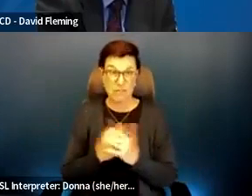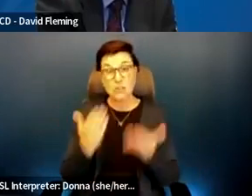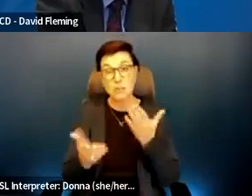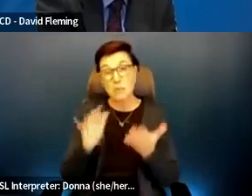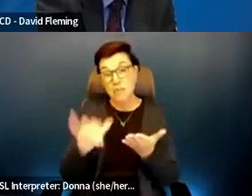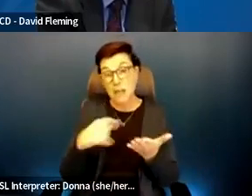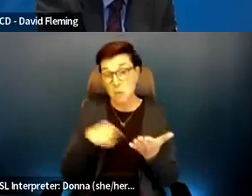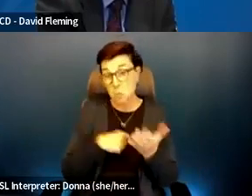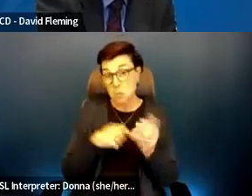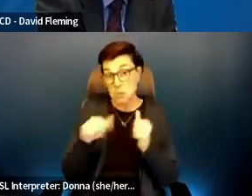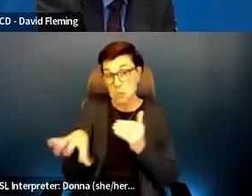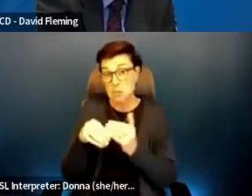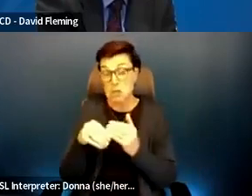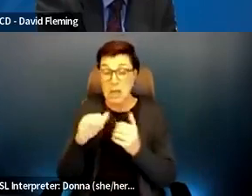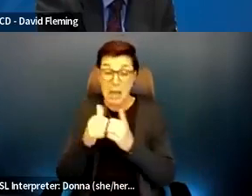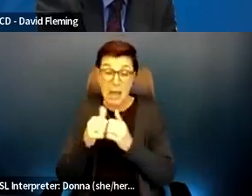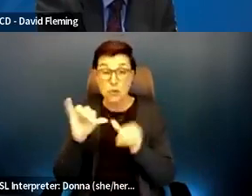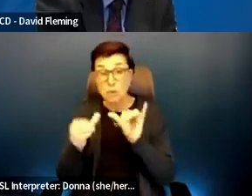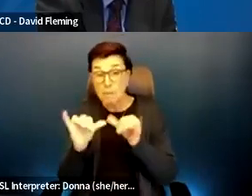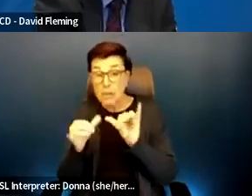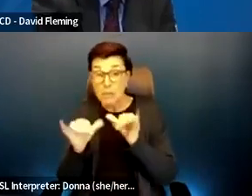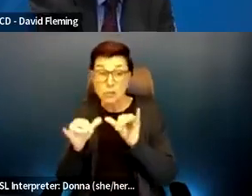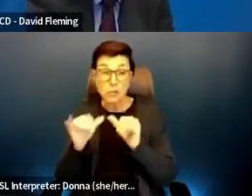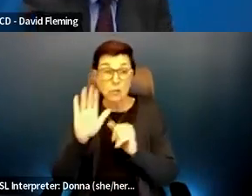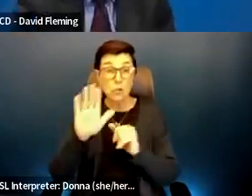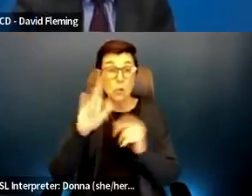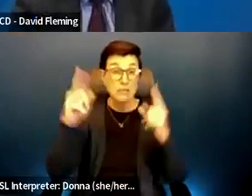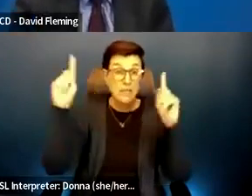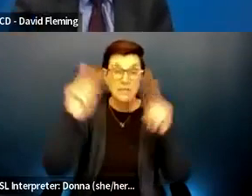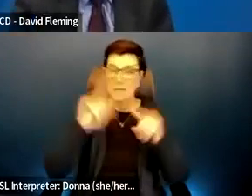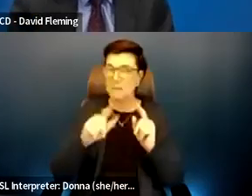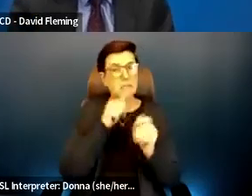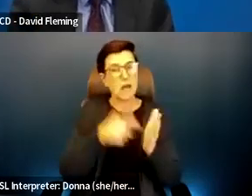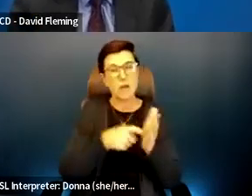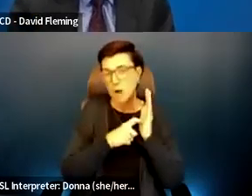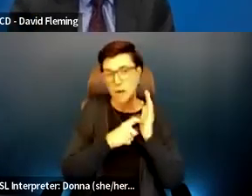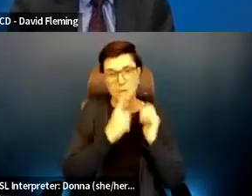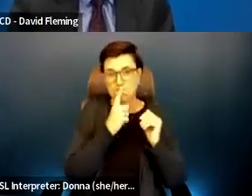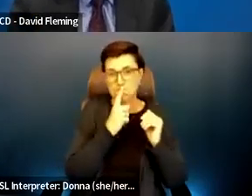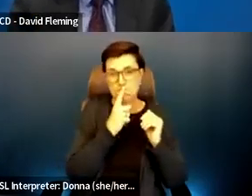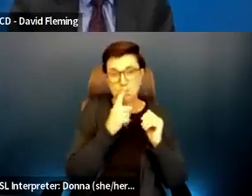for success of this program, but it's not a requirement. Really, there's a lot of flexibility here, Julie,